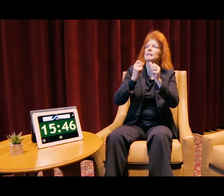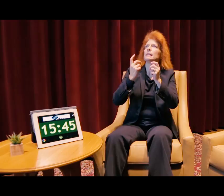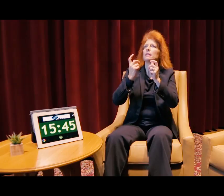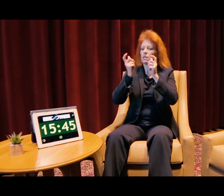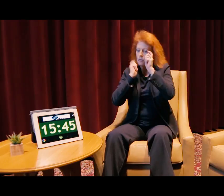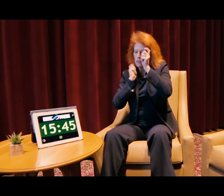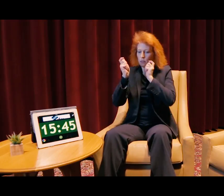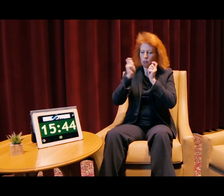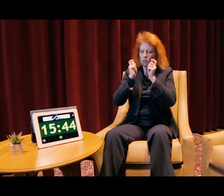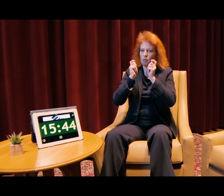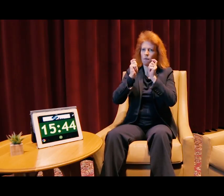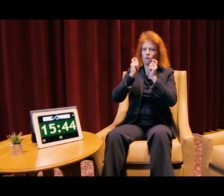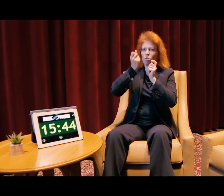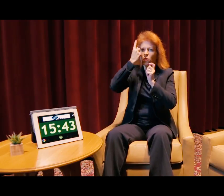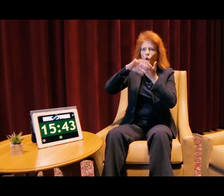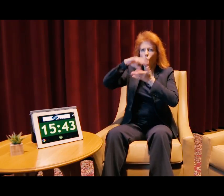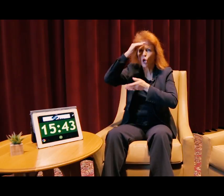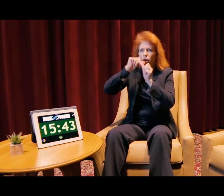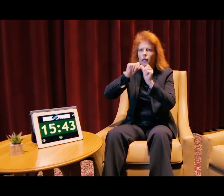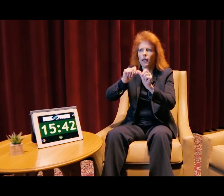astute and intuitive to what those are.